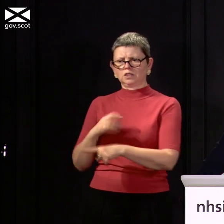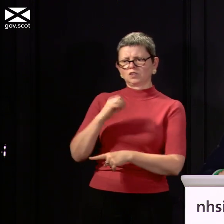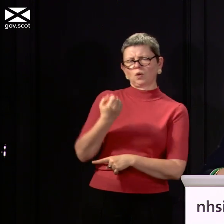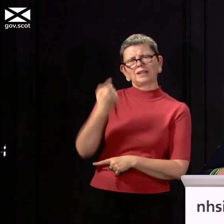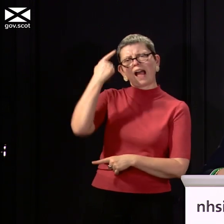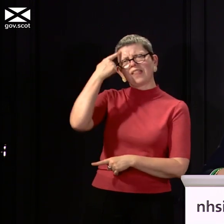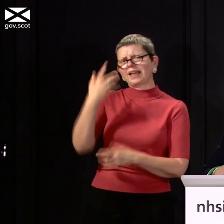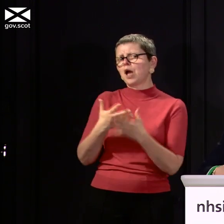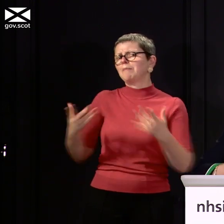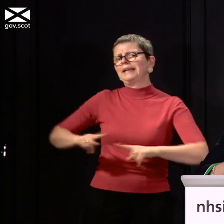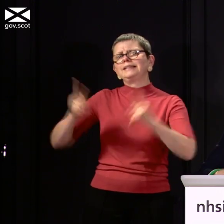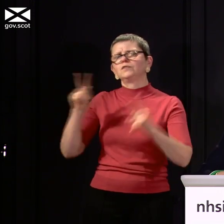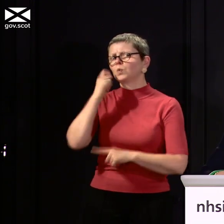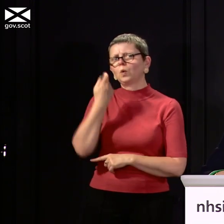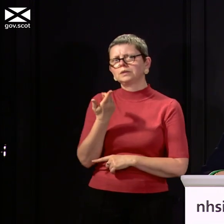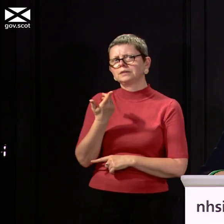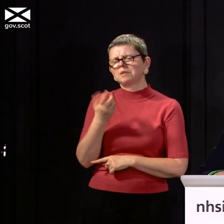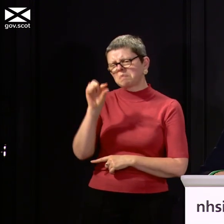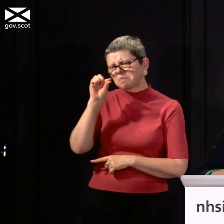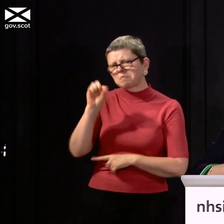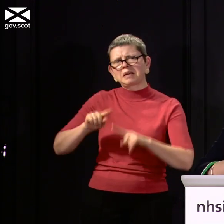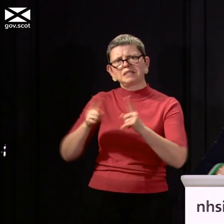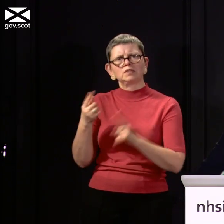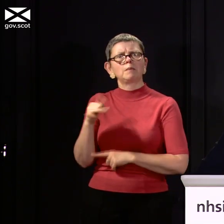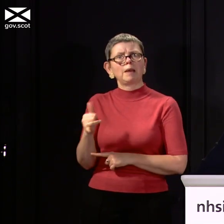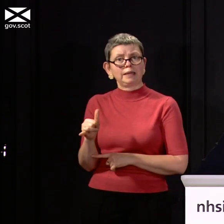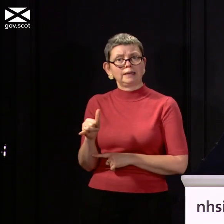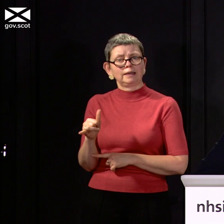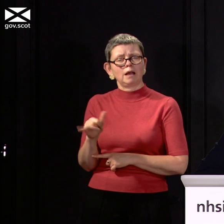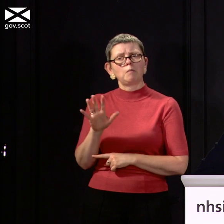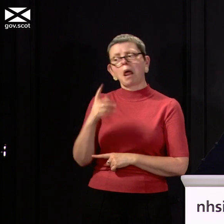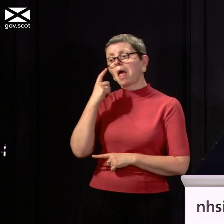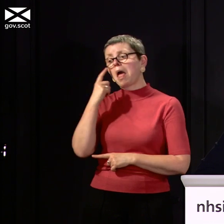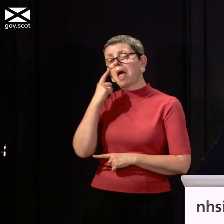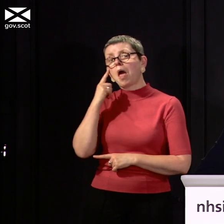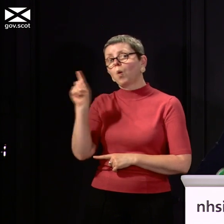obviously I'll talk more in detail about that once we actually see what he's going to announce